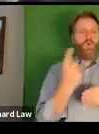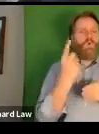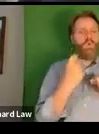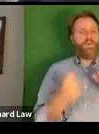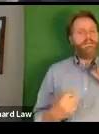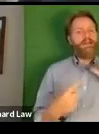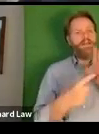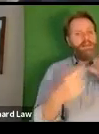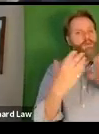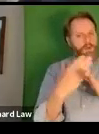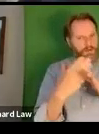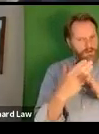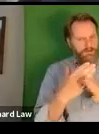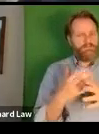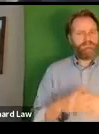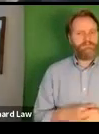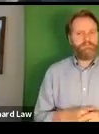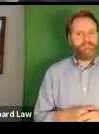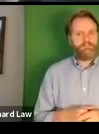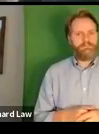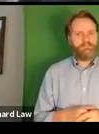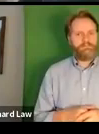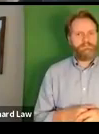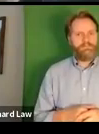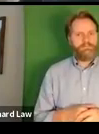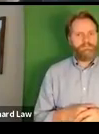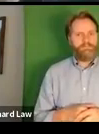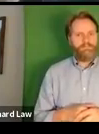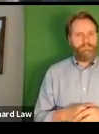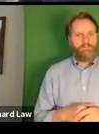should be setting out who are doing critical and essential roles who